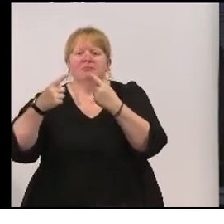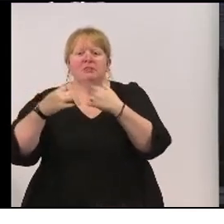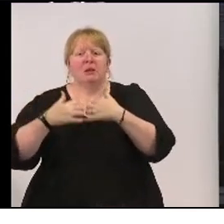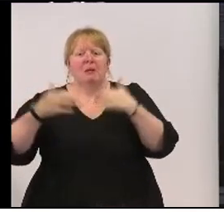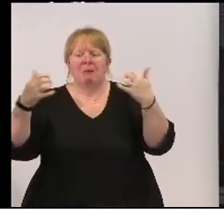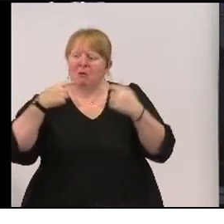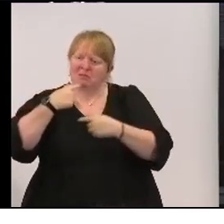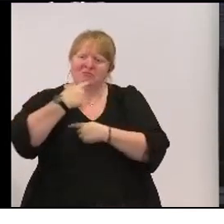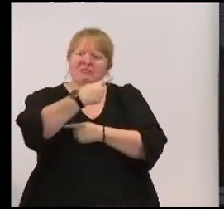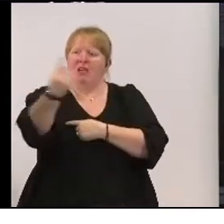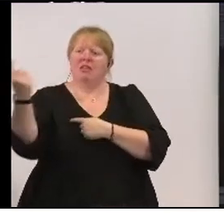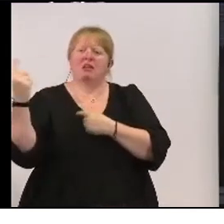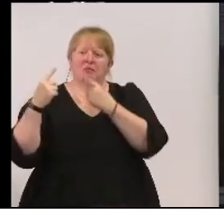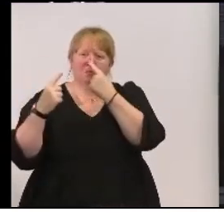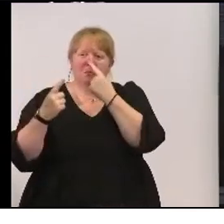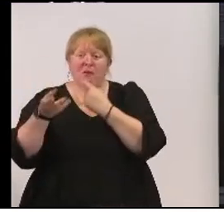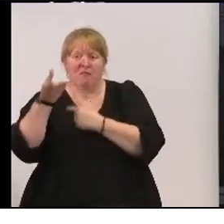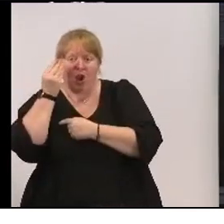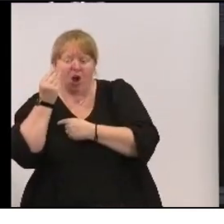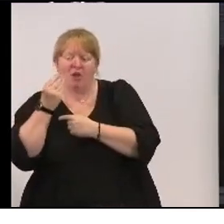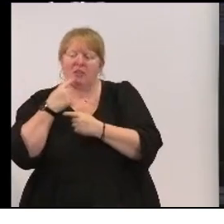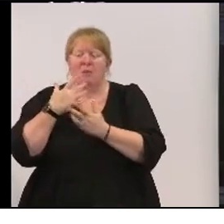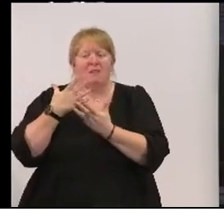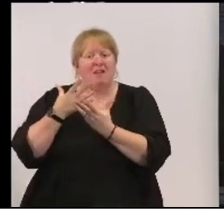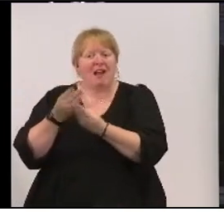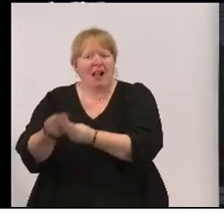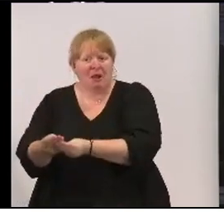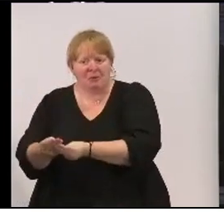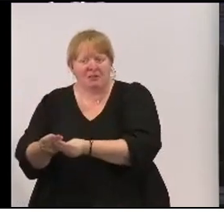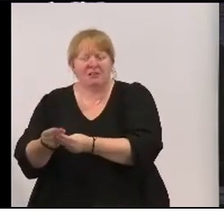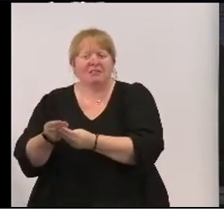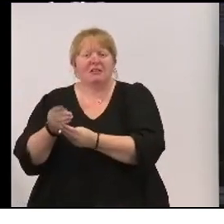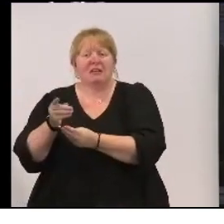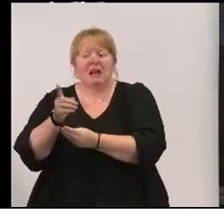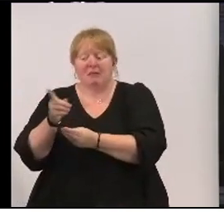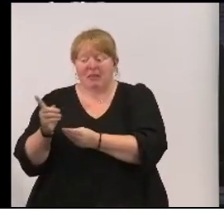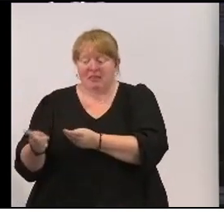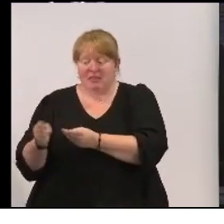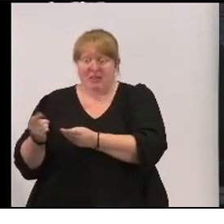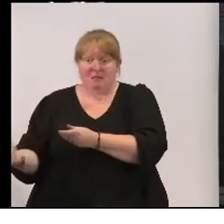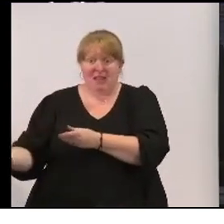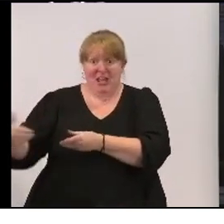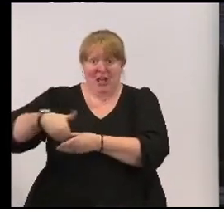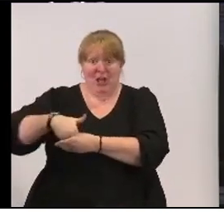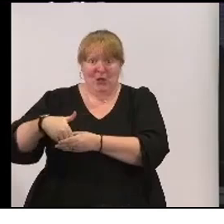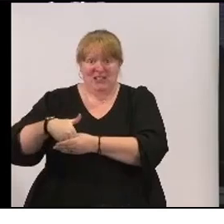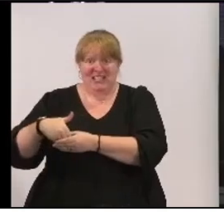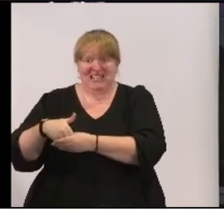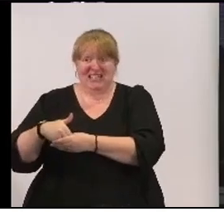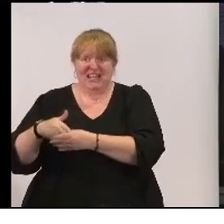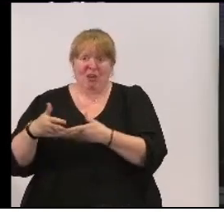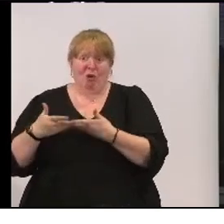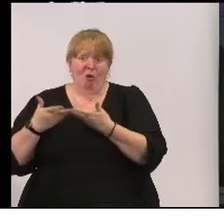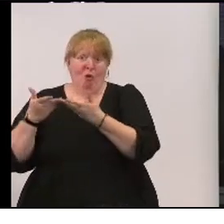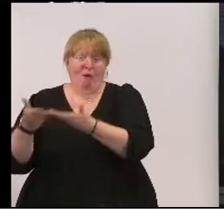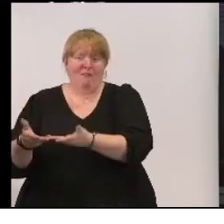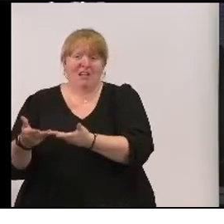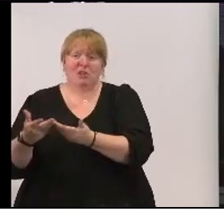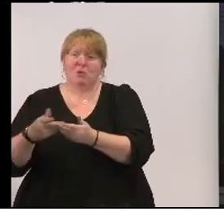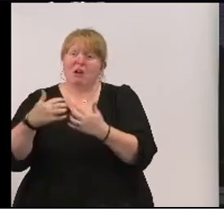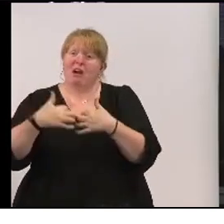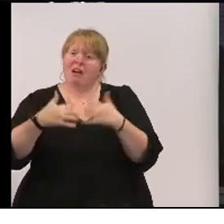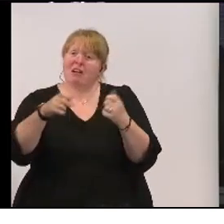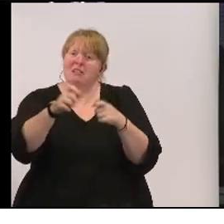that we've helped somebody and that make them part of making our offering to our customers better,